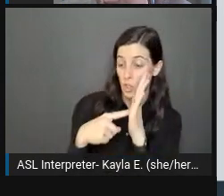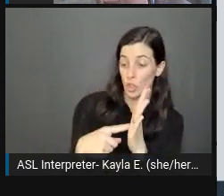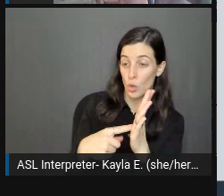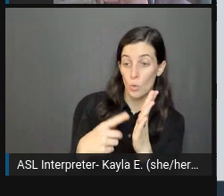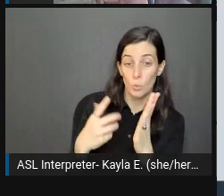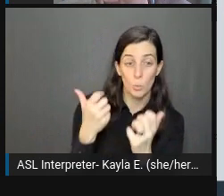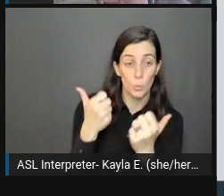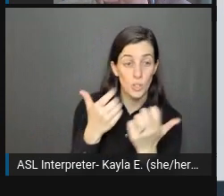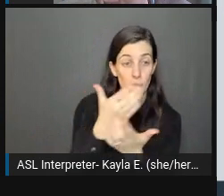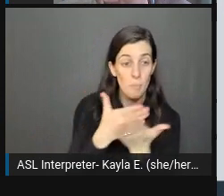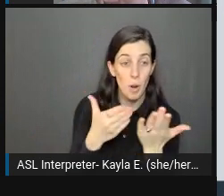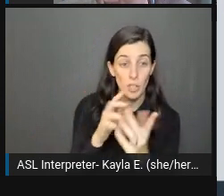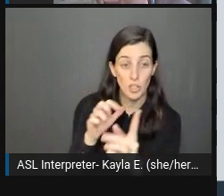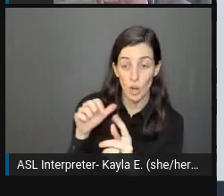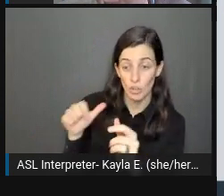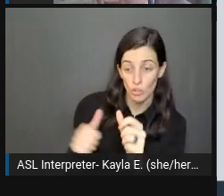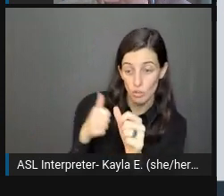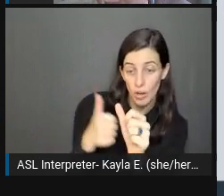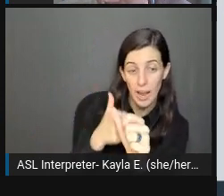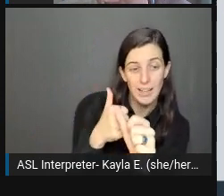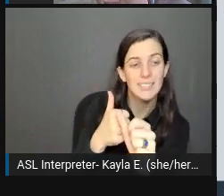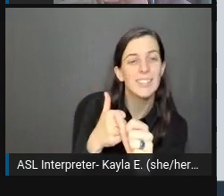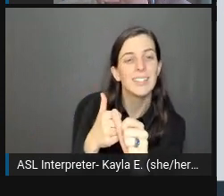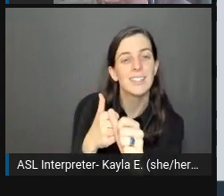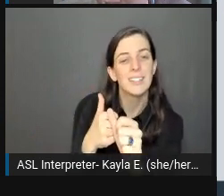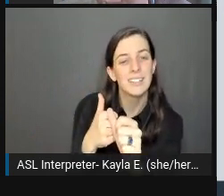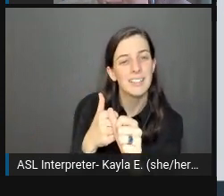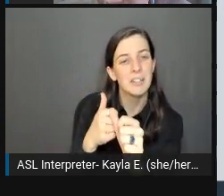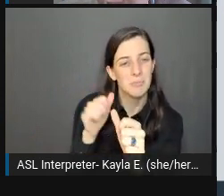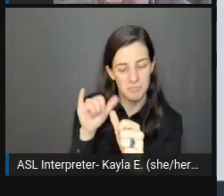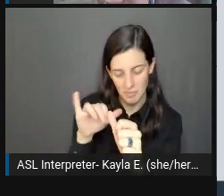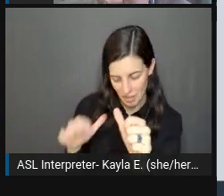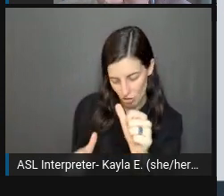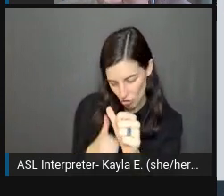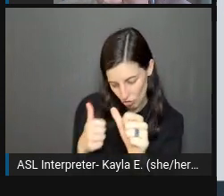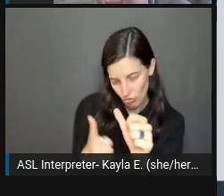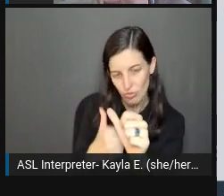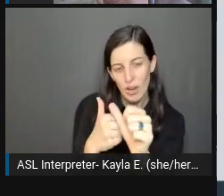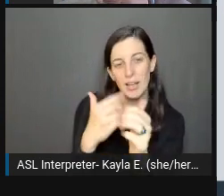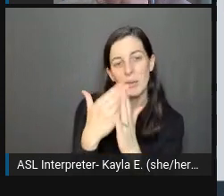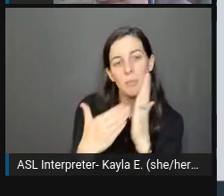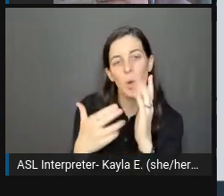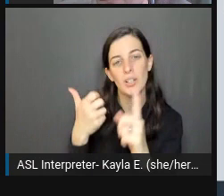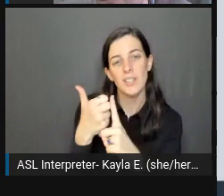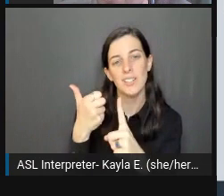What then happens, DDoS track will cover all the content,